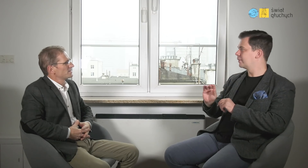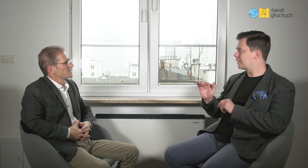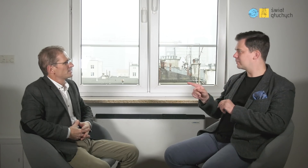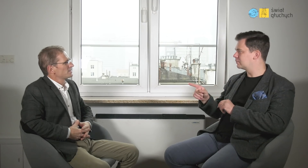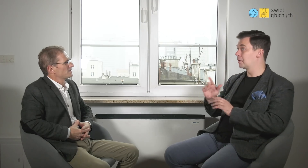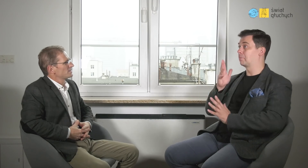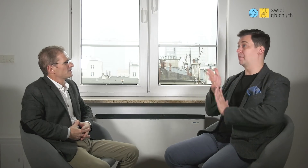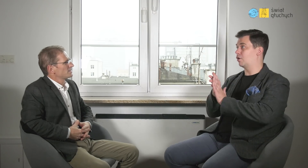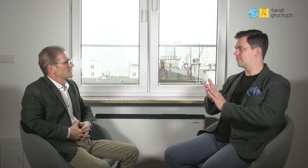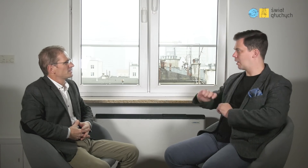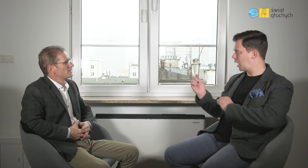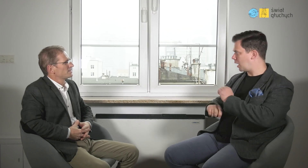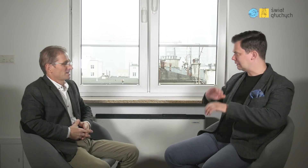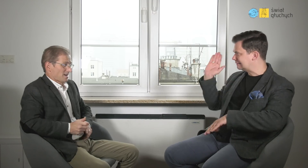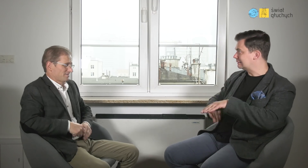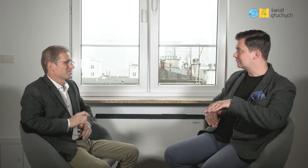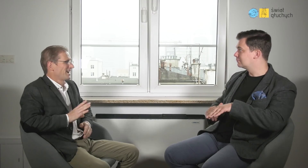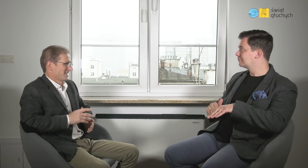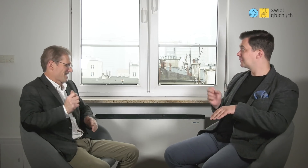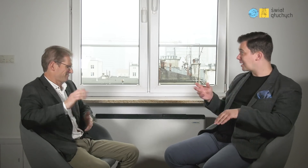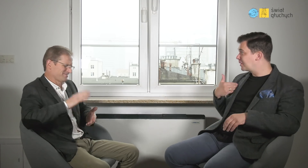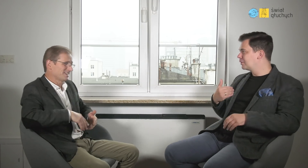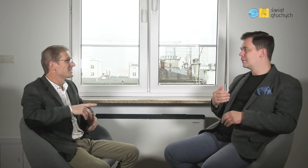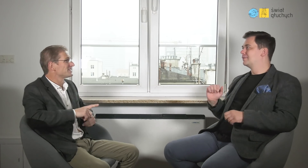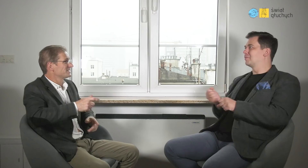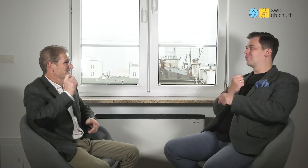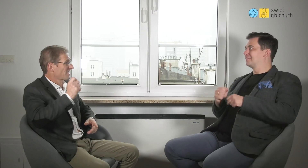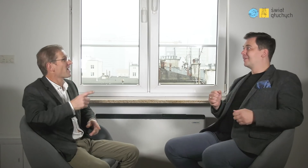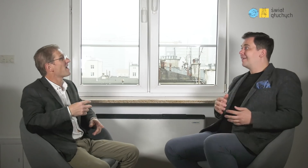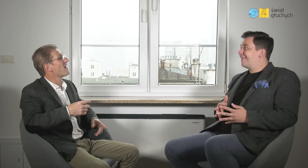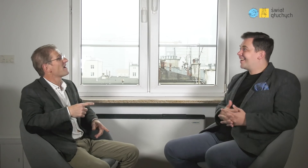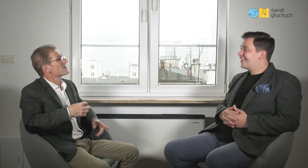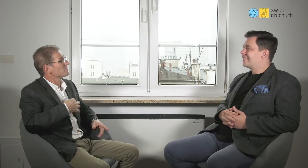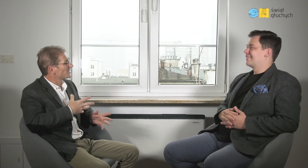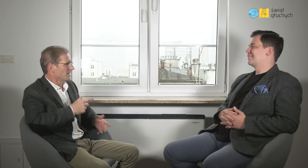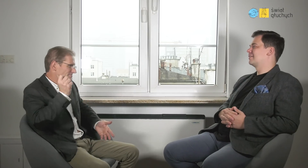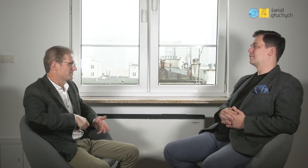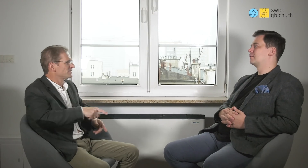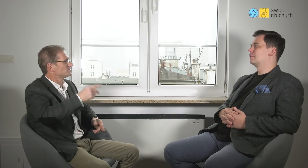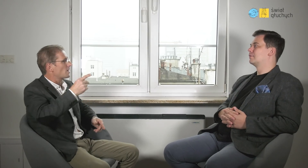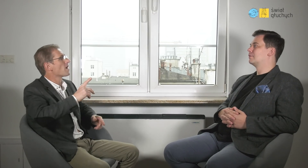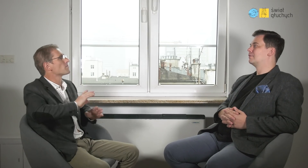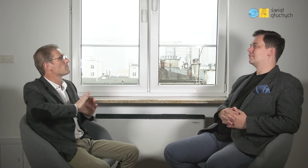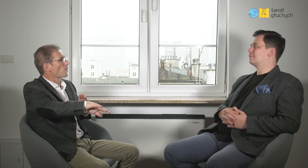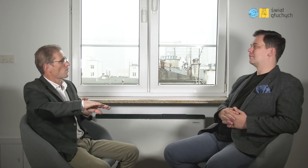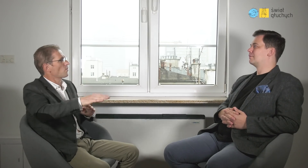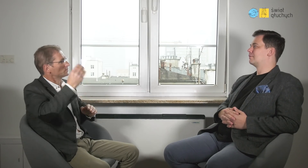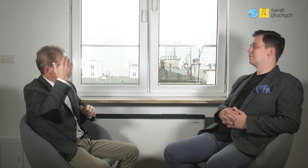but when you flinched you got your hands slapped as punishment, is that true? Yes it's true, in school and in lessons we were getting our hands slapped.